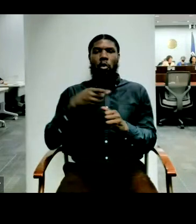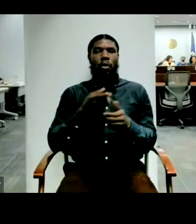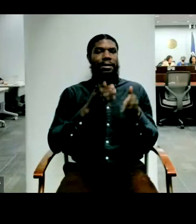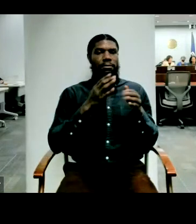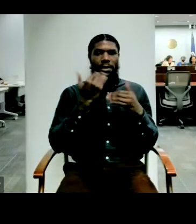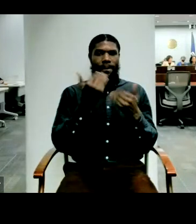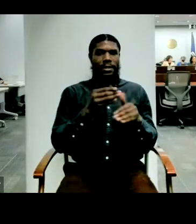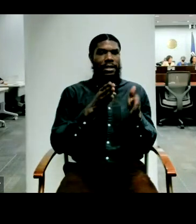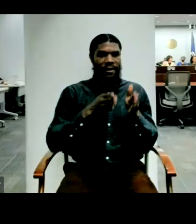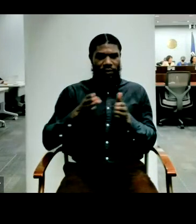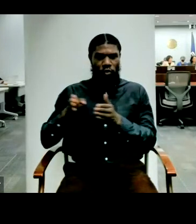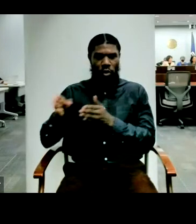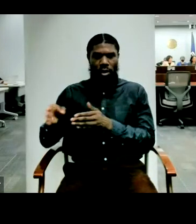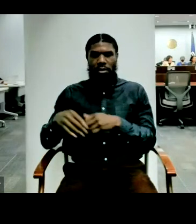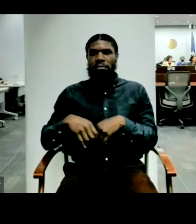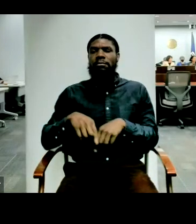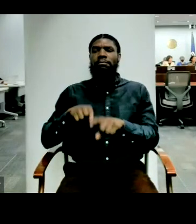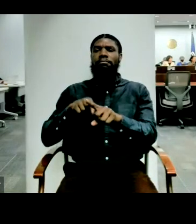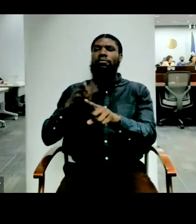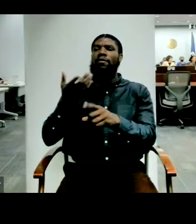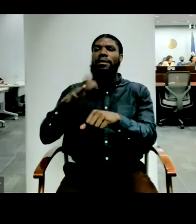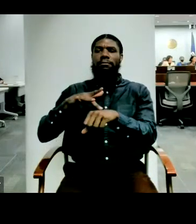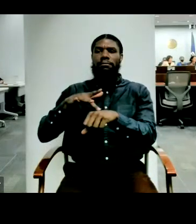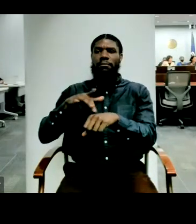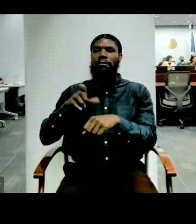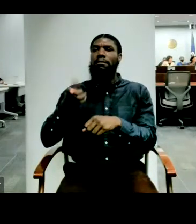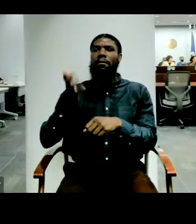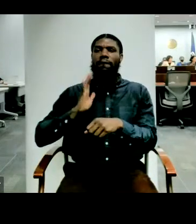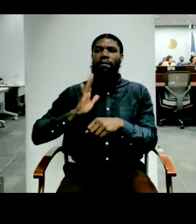Ms. Conti you sort of touched on that earlier, but are there particular areas